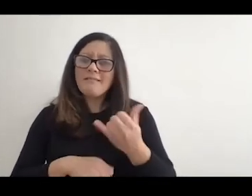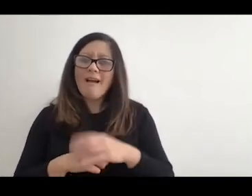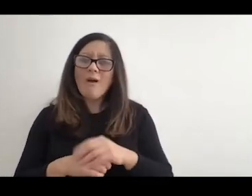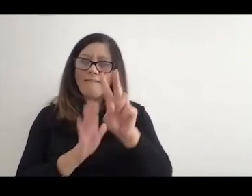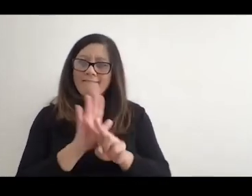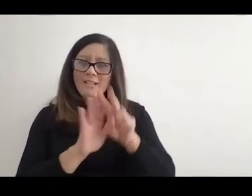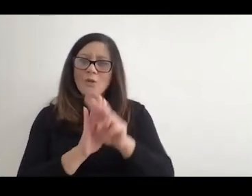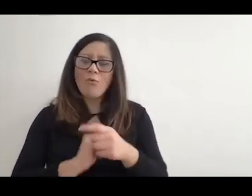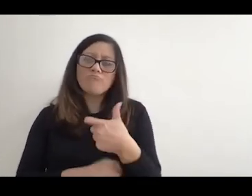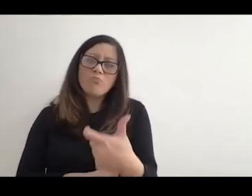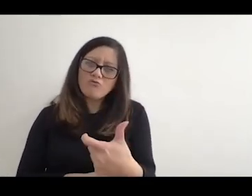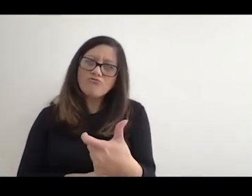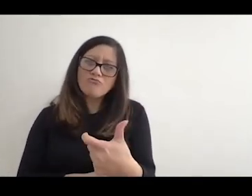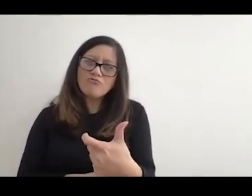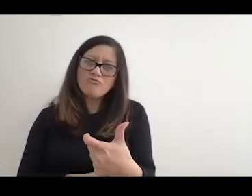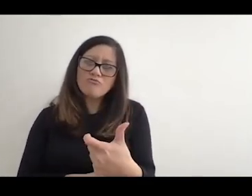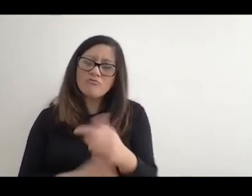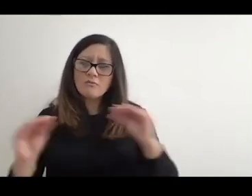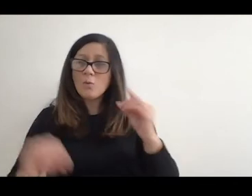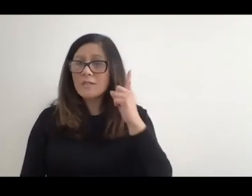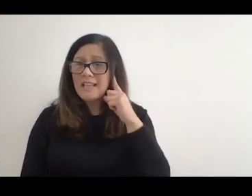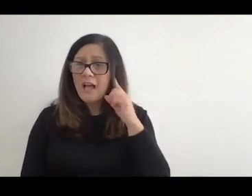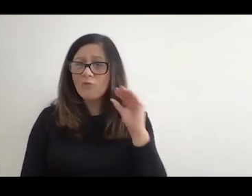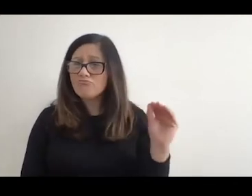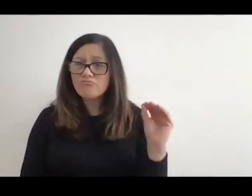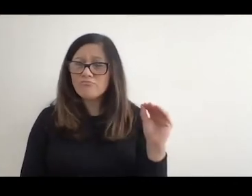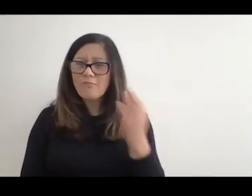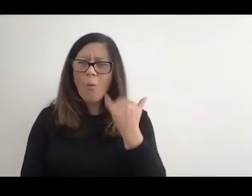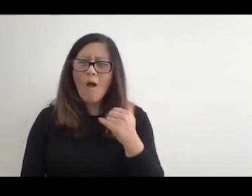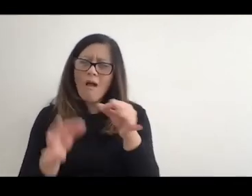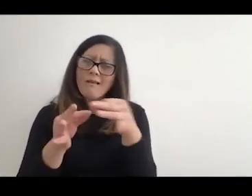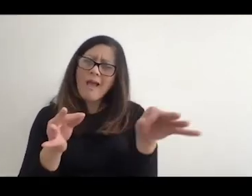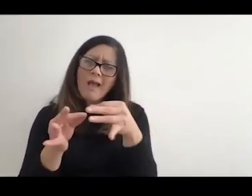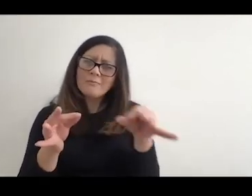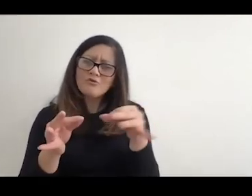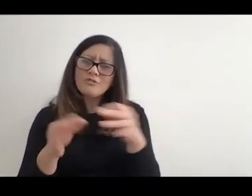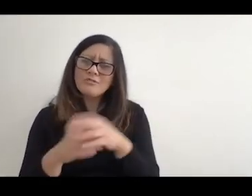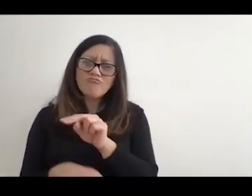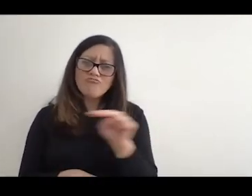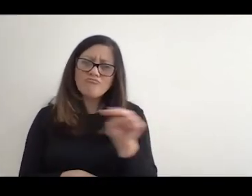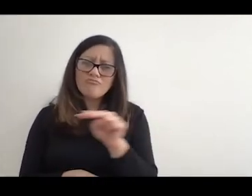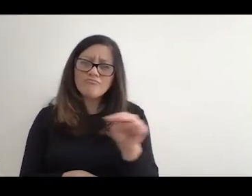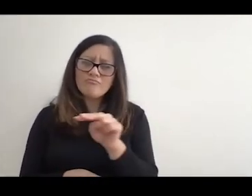watch a video? Without listening to it, because now there's captions, the captions are there.